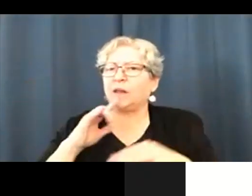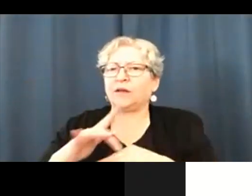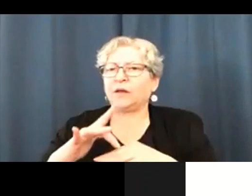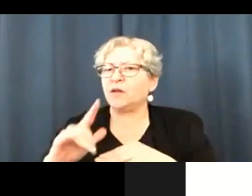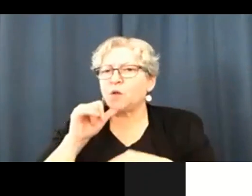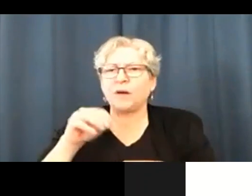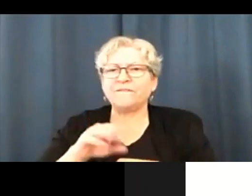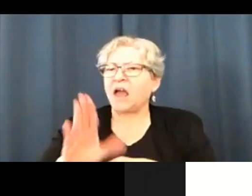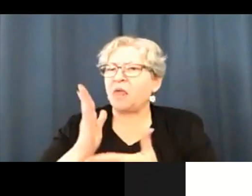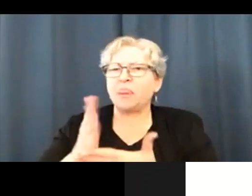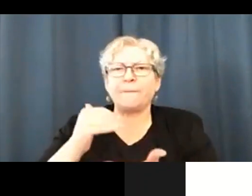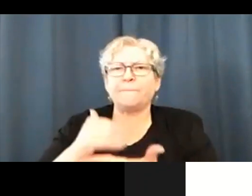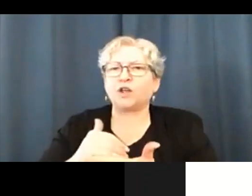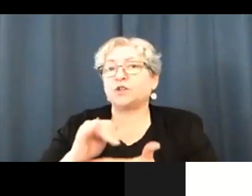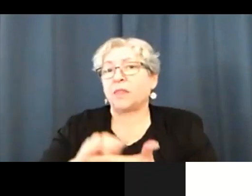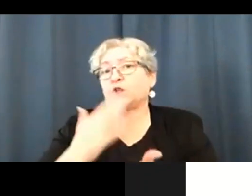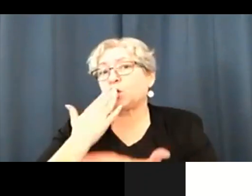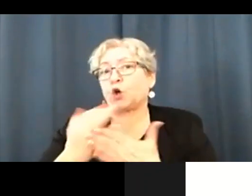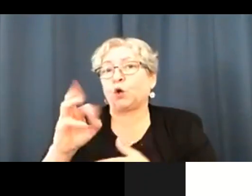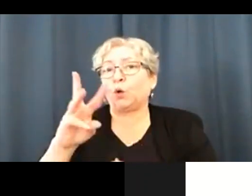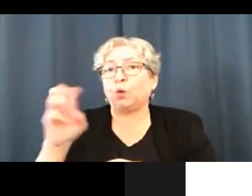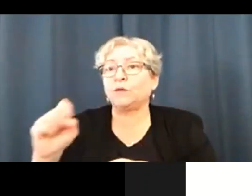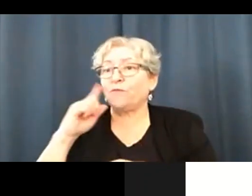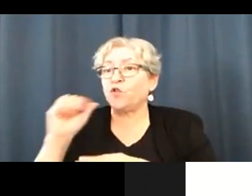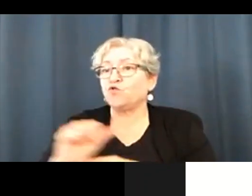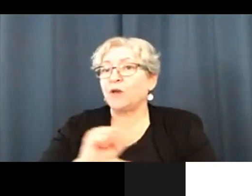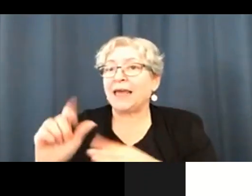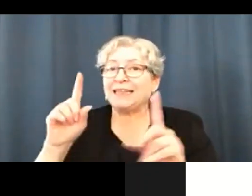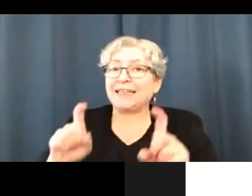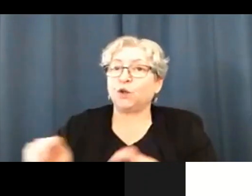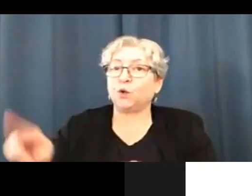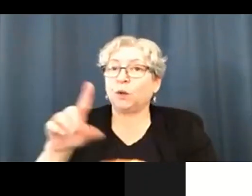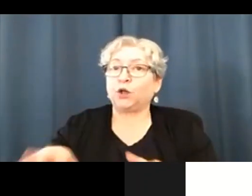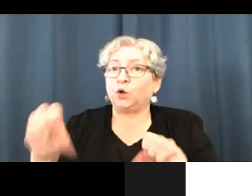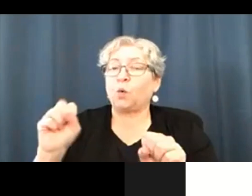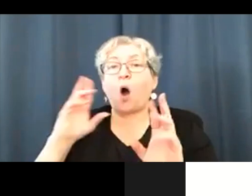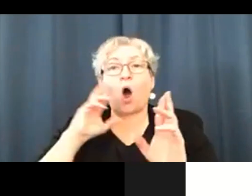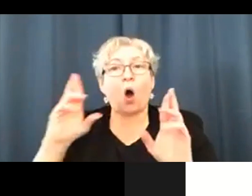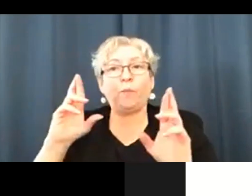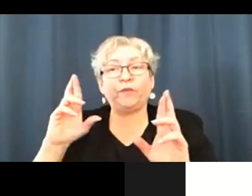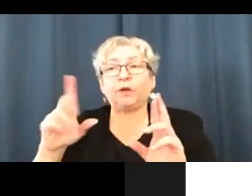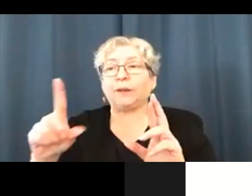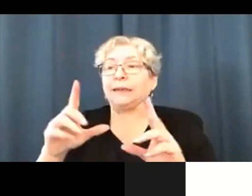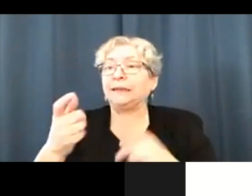it's the good news. A lot of the training or a lot of the testing you can do, again, hopefully, instead of taking our word for it,